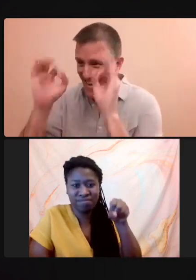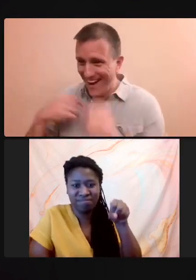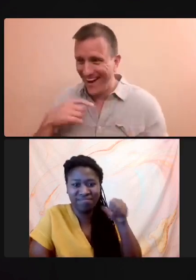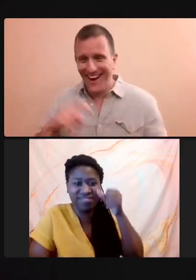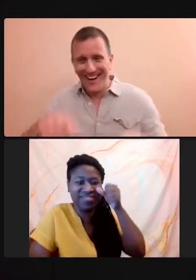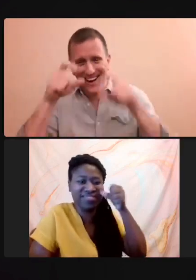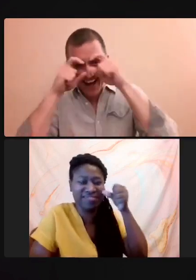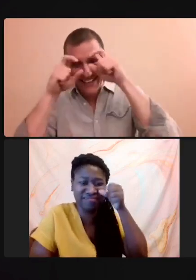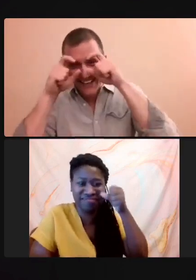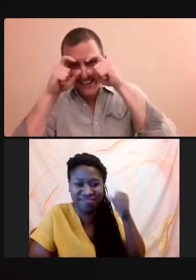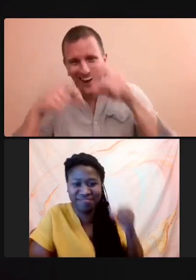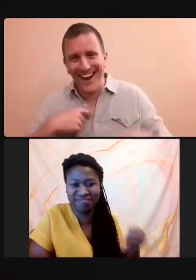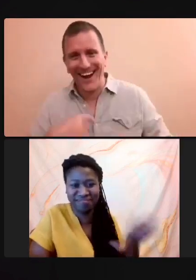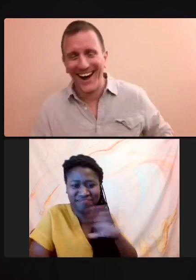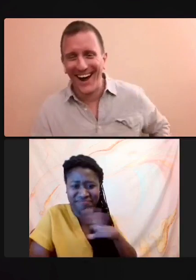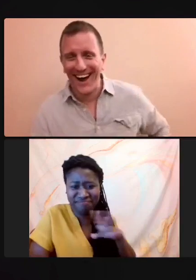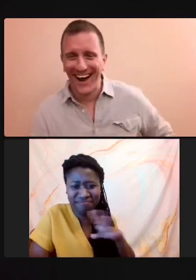I'm going to continue to look through the Q and A